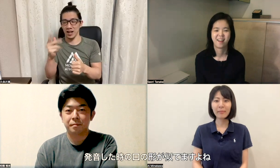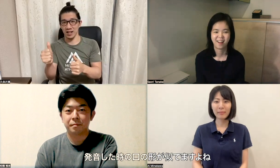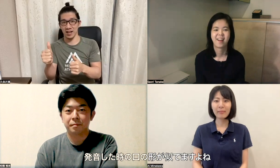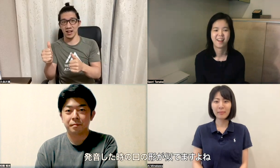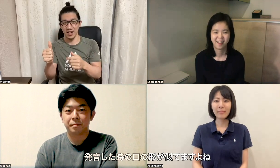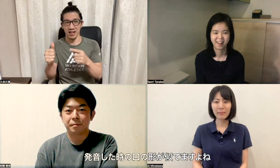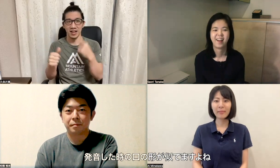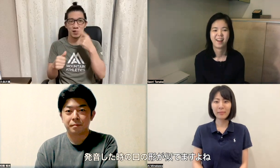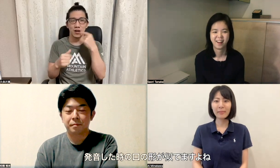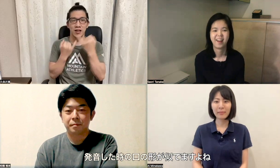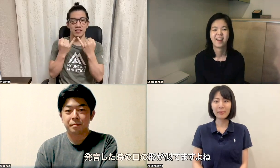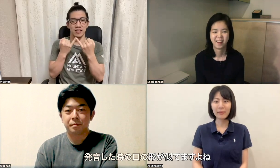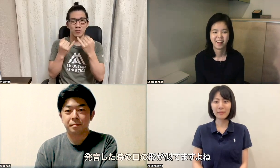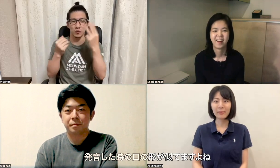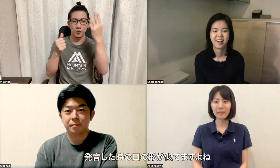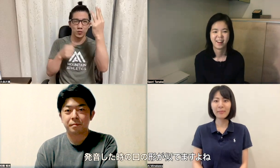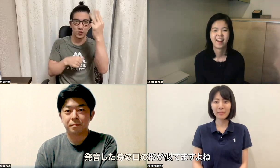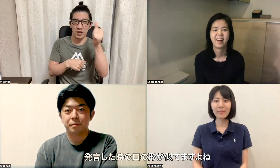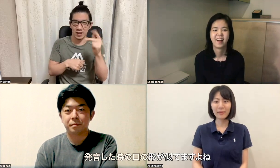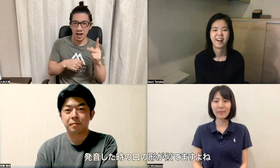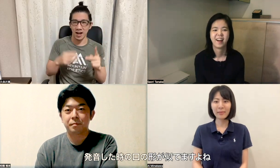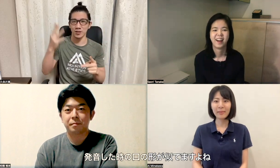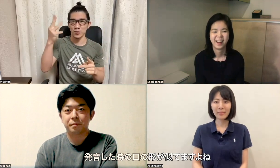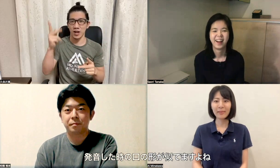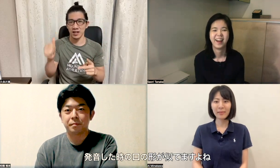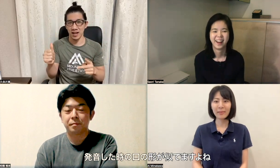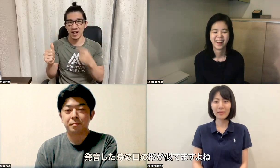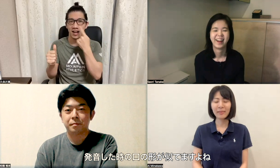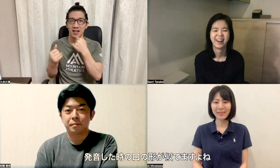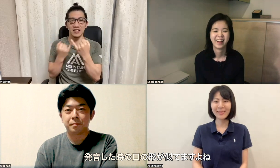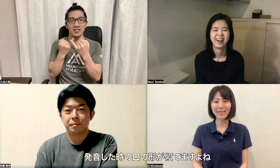my name “Yutaka” and “Yukata (casual kimono)” is similar, right?